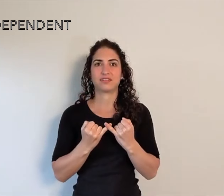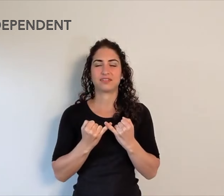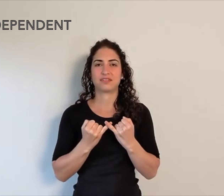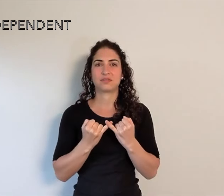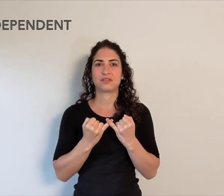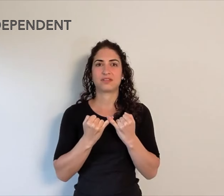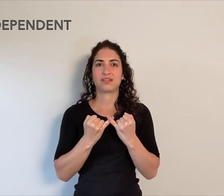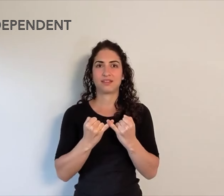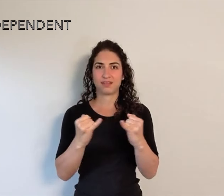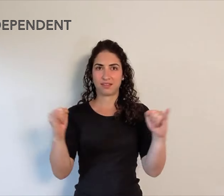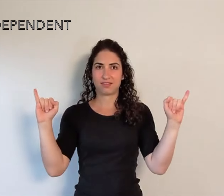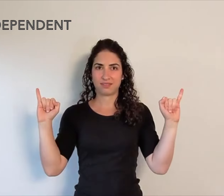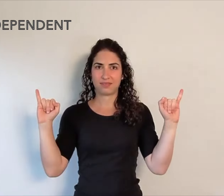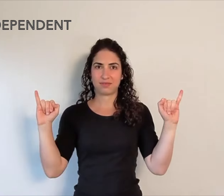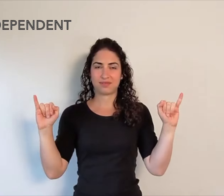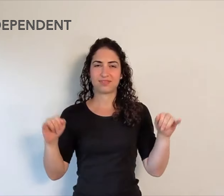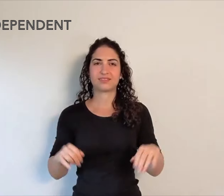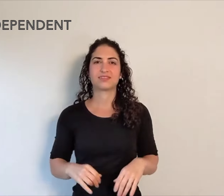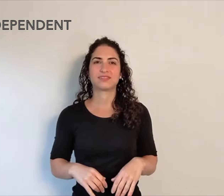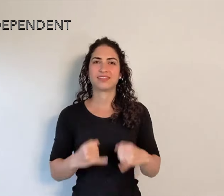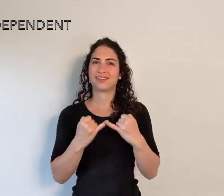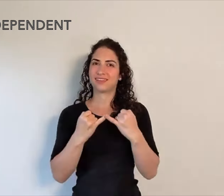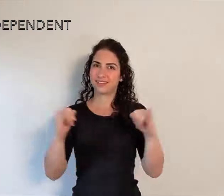INDEPENDENT